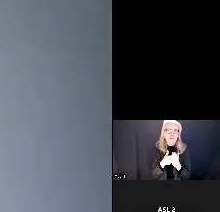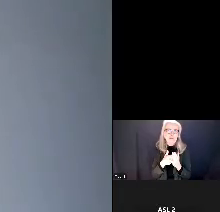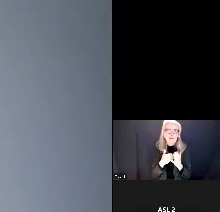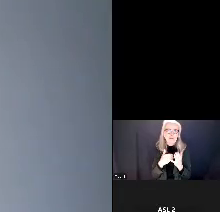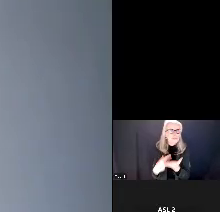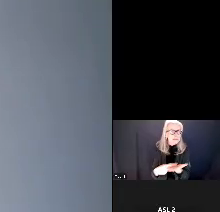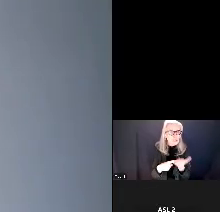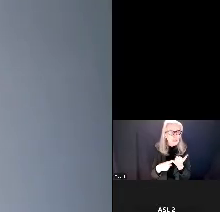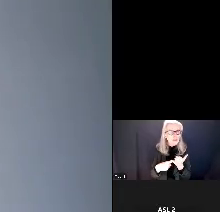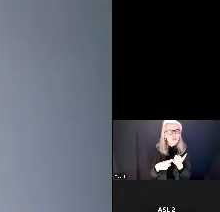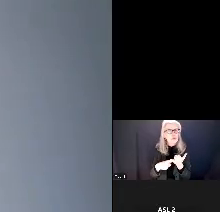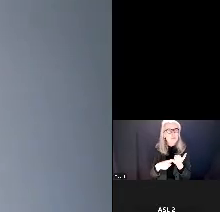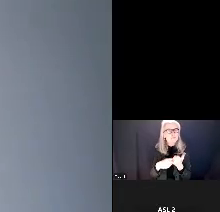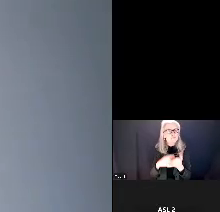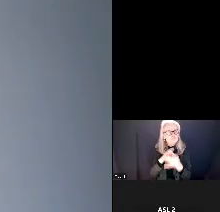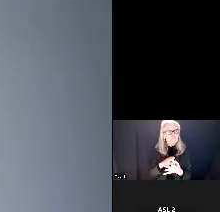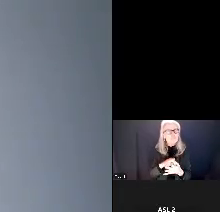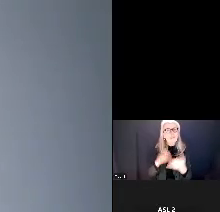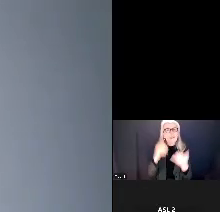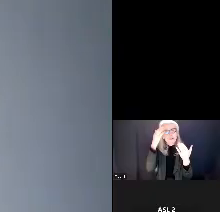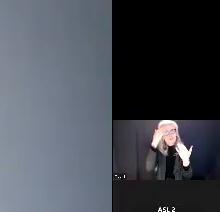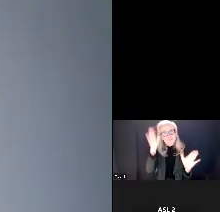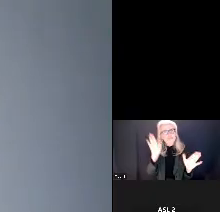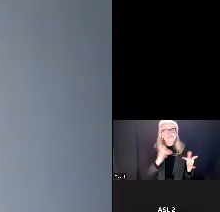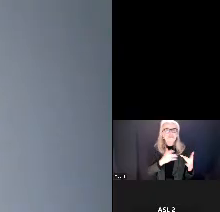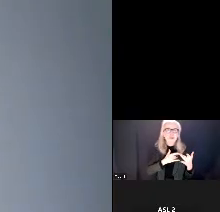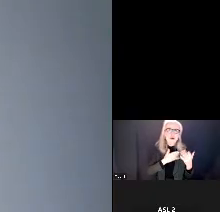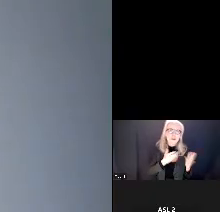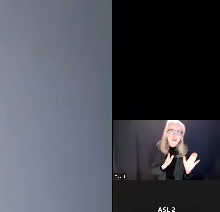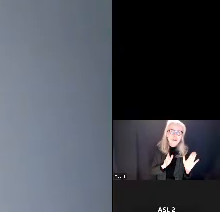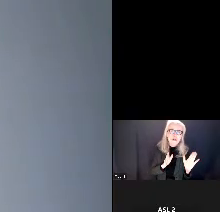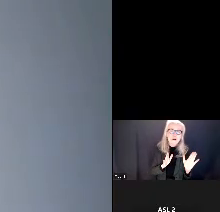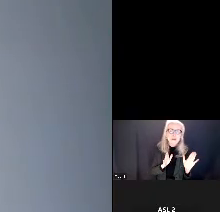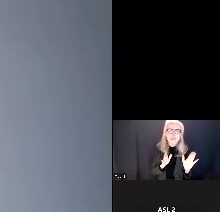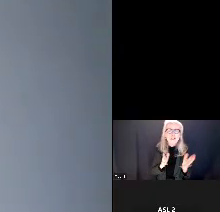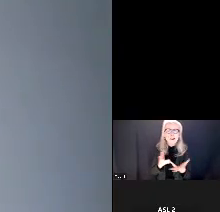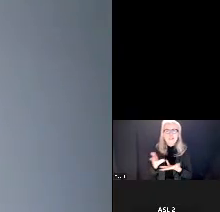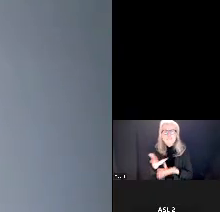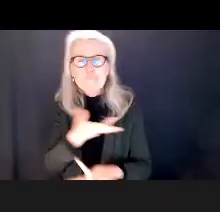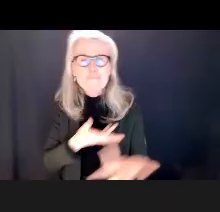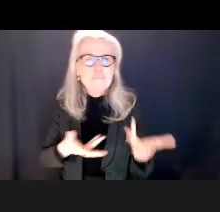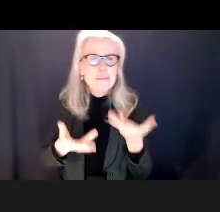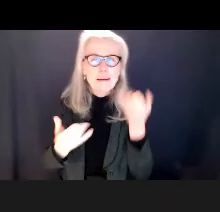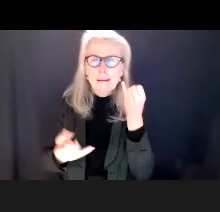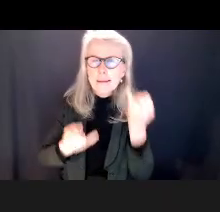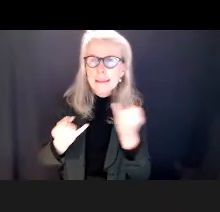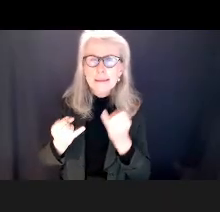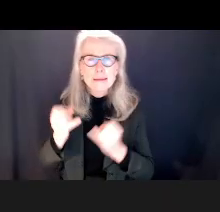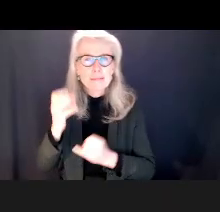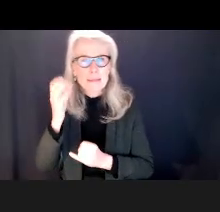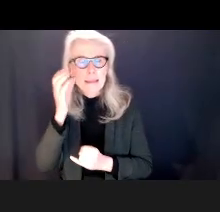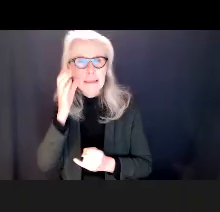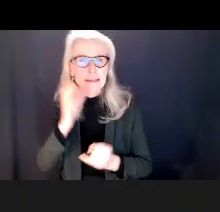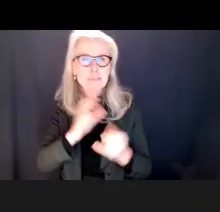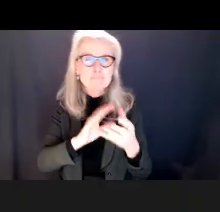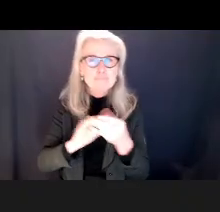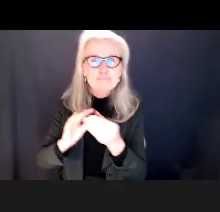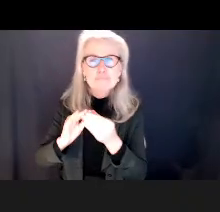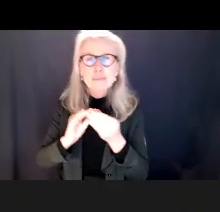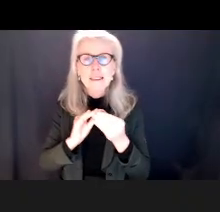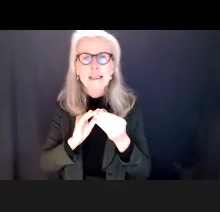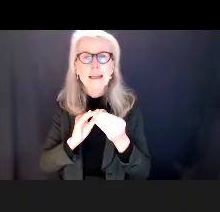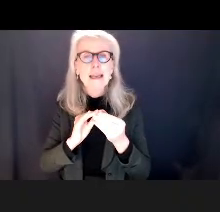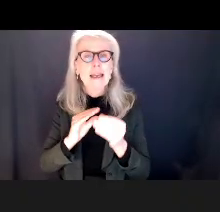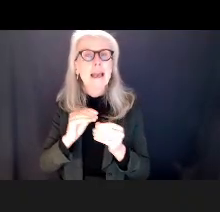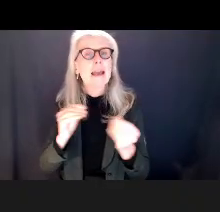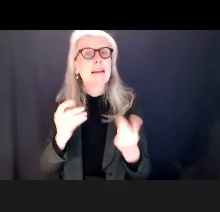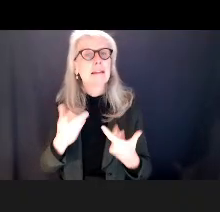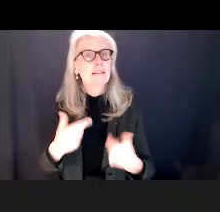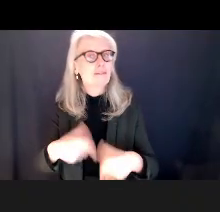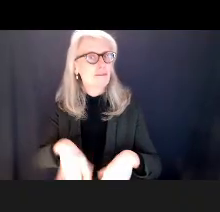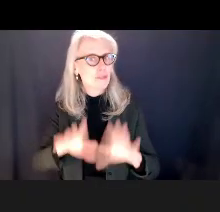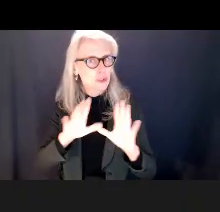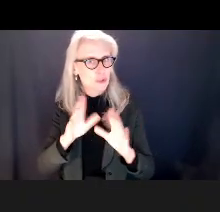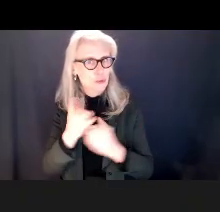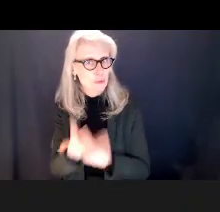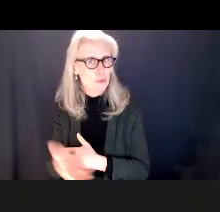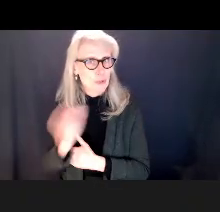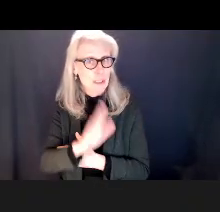our mind open, and that we listen, and that we will walk away with a wealth of information.